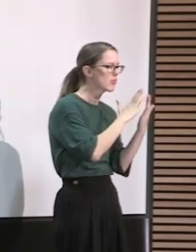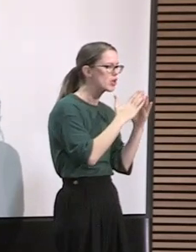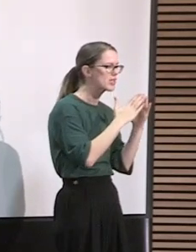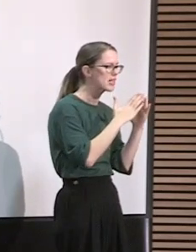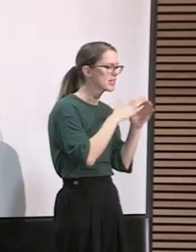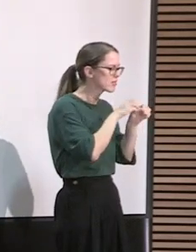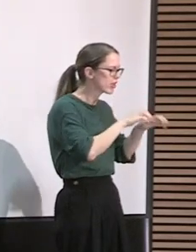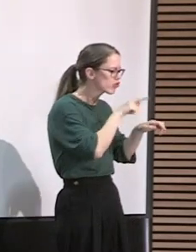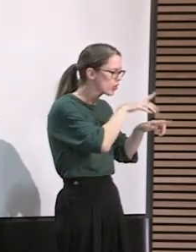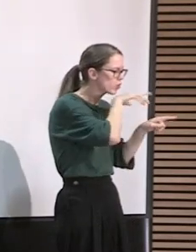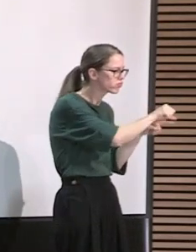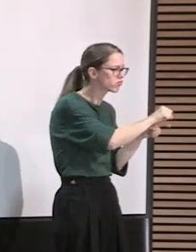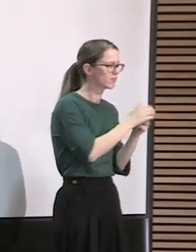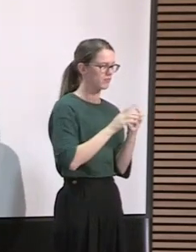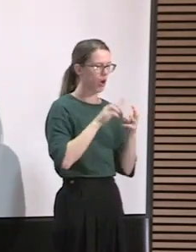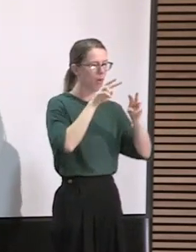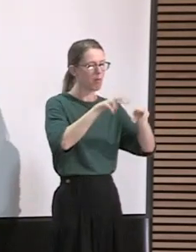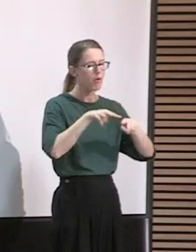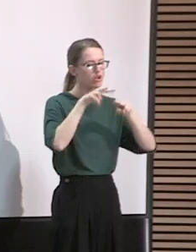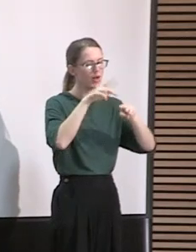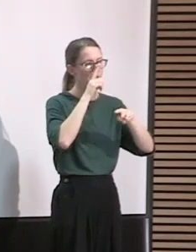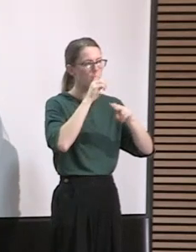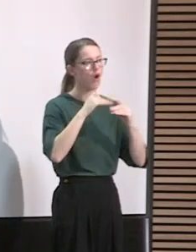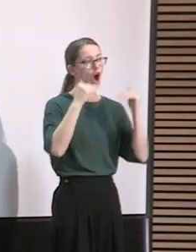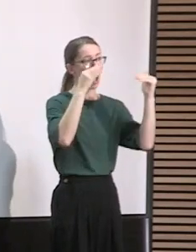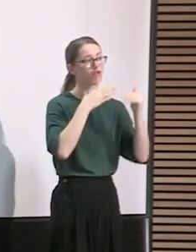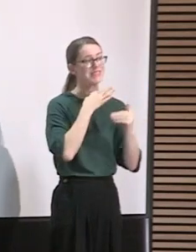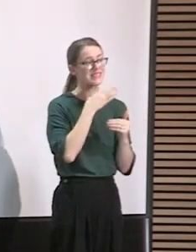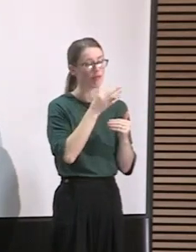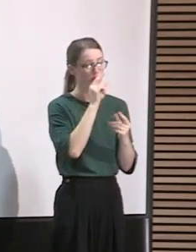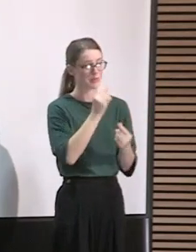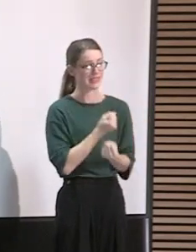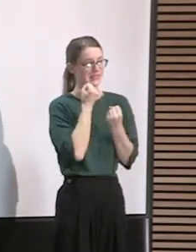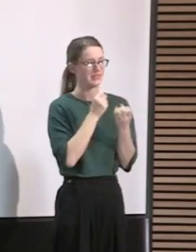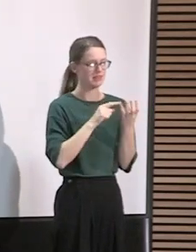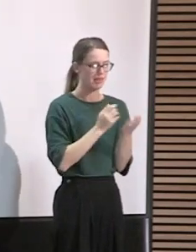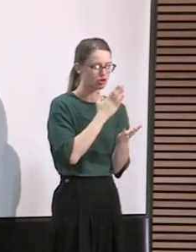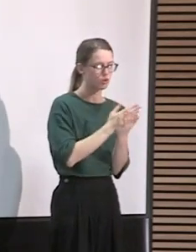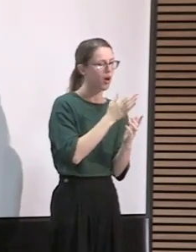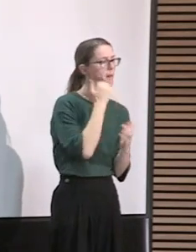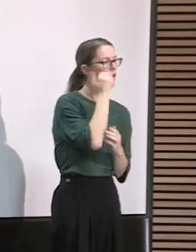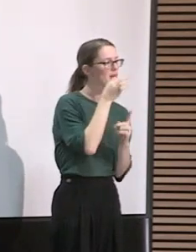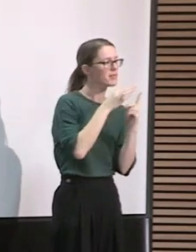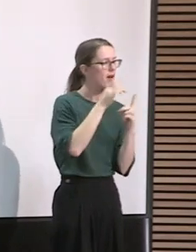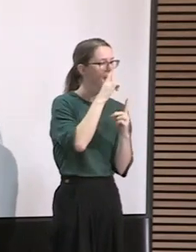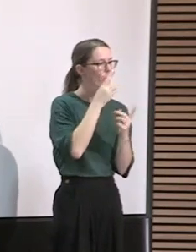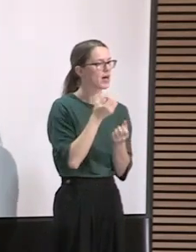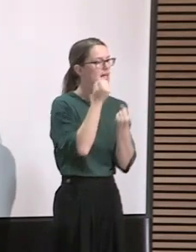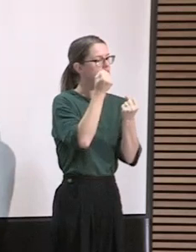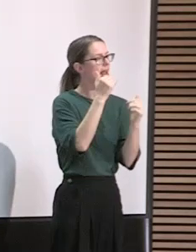rapidly identified, identifying and minimising any undetected community spread, monitoring people at higher